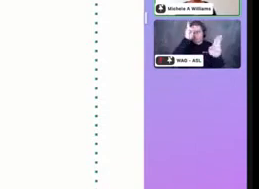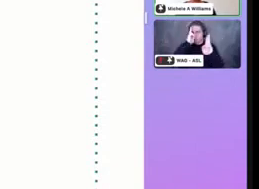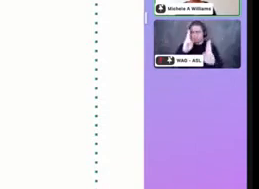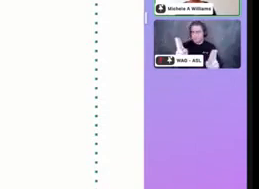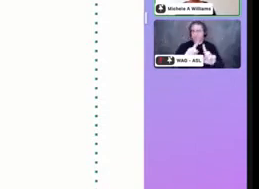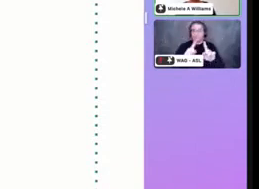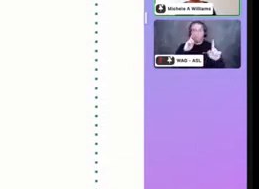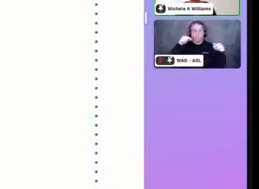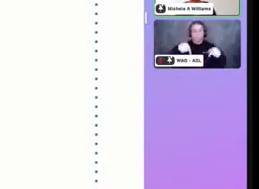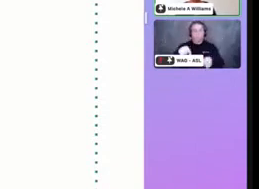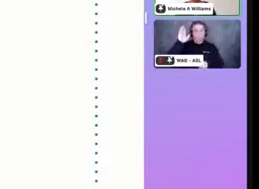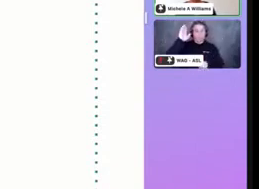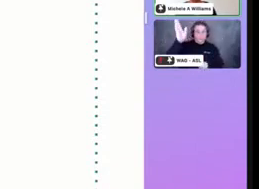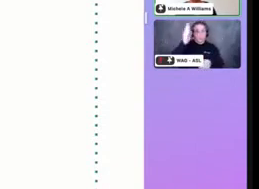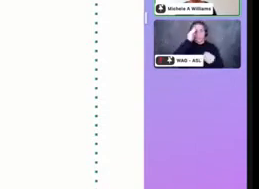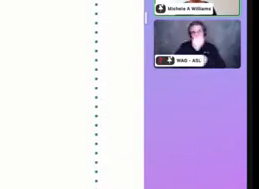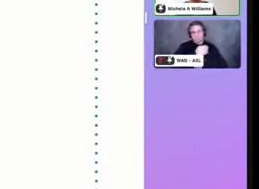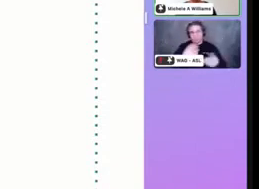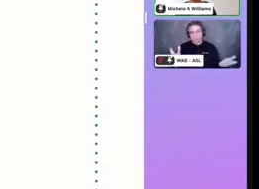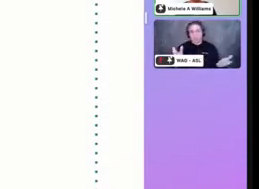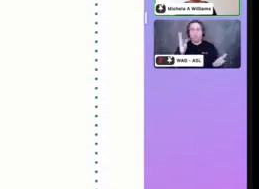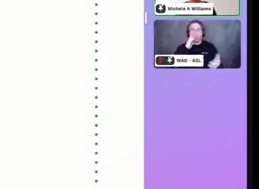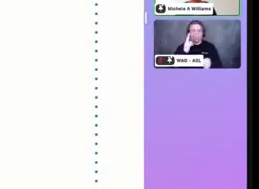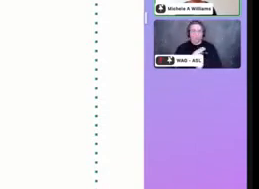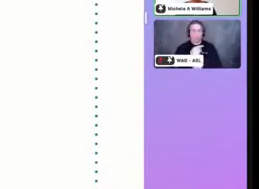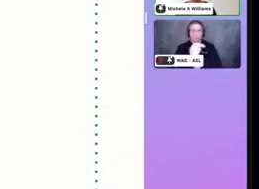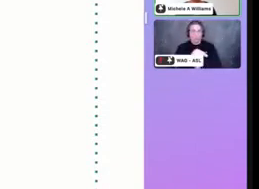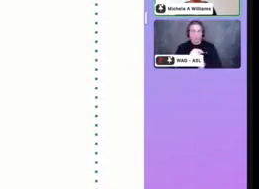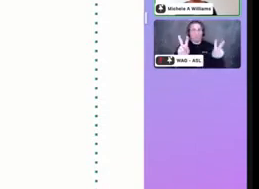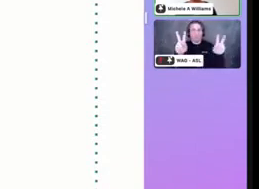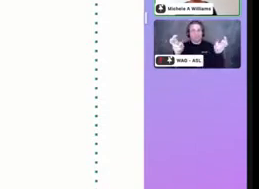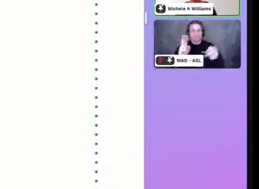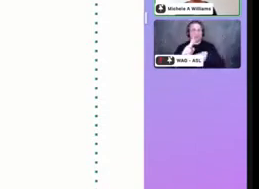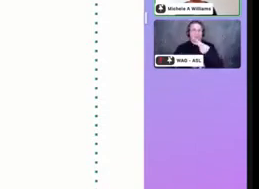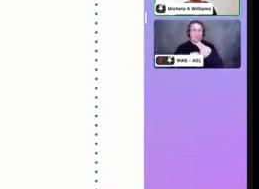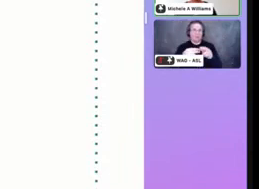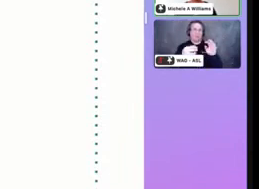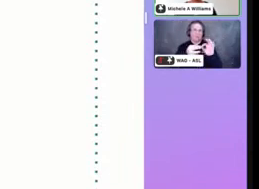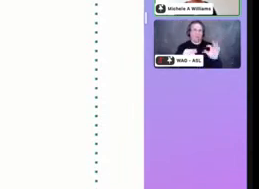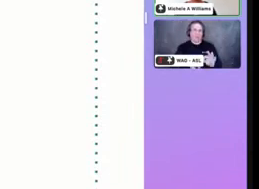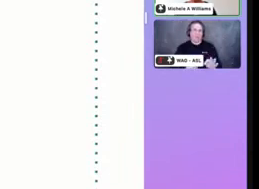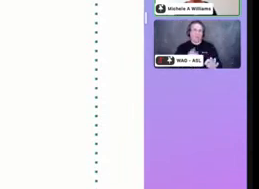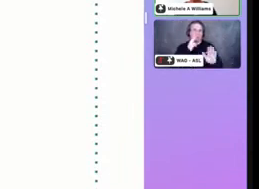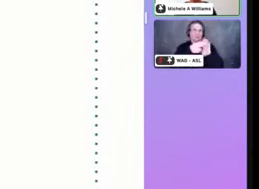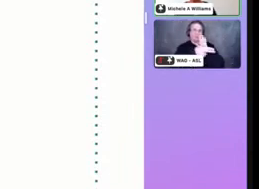honor those who have other differing opinions, but again for the purpose of this presentation I just want you